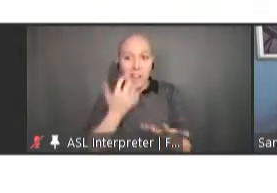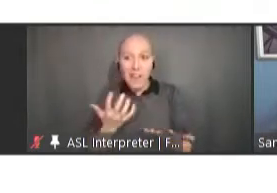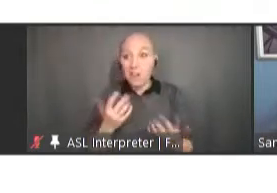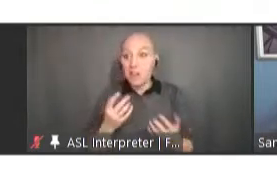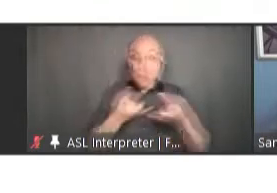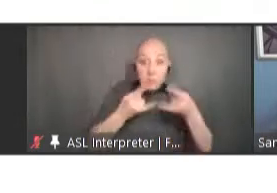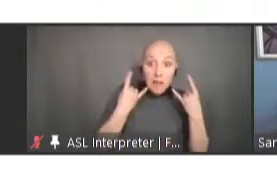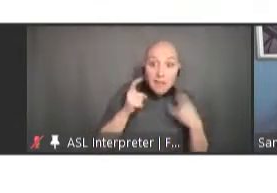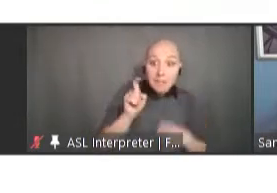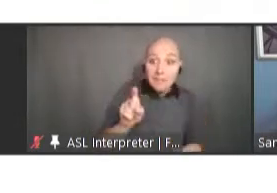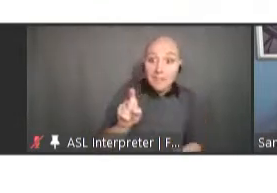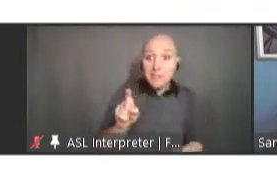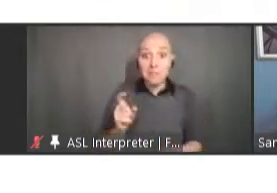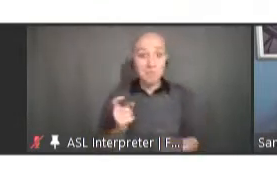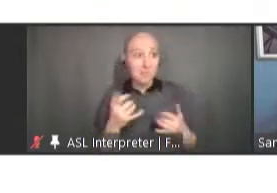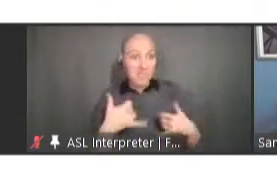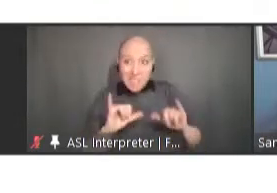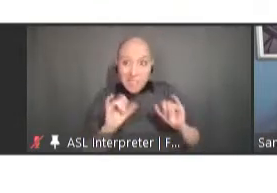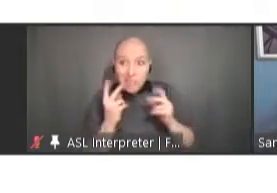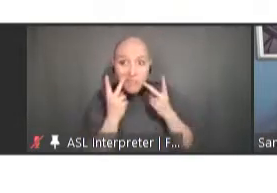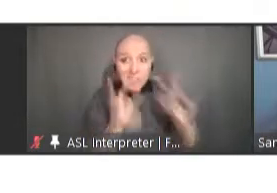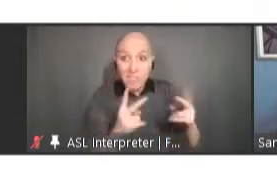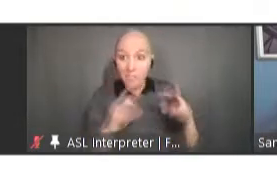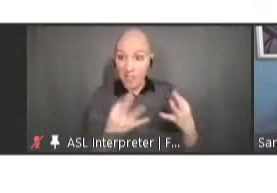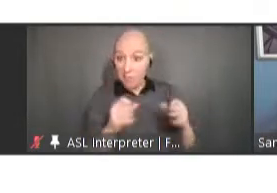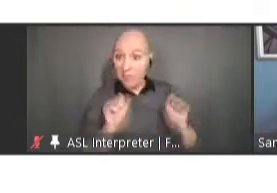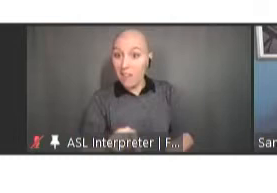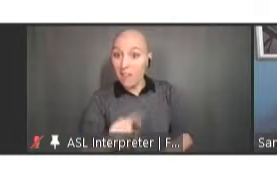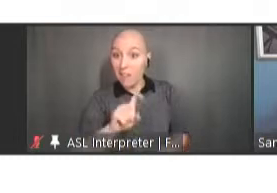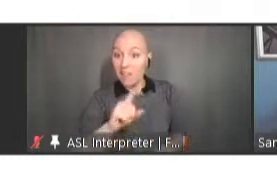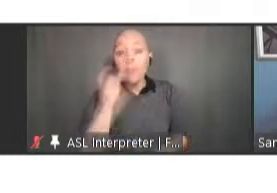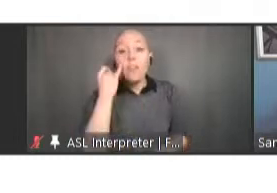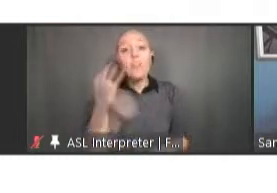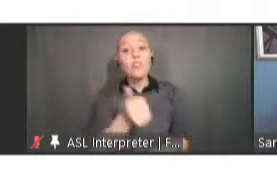of Americans that are immunocompromised, these questions are even more pressing.